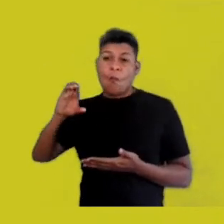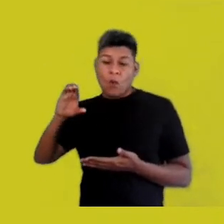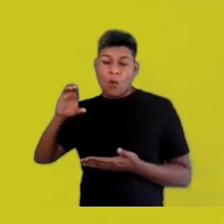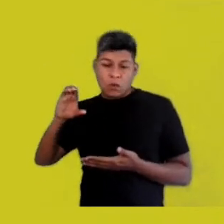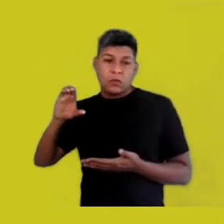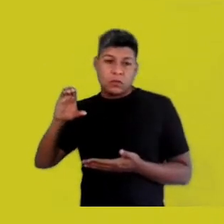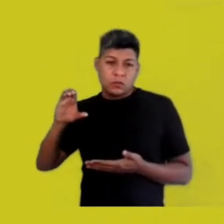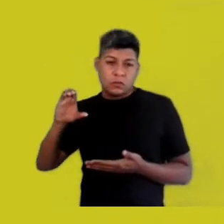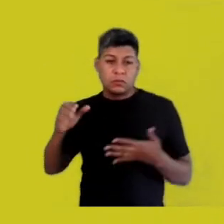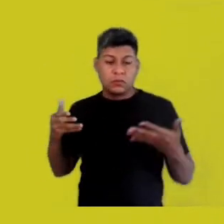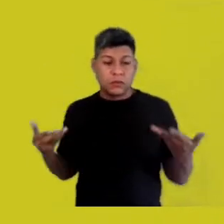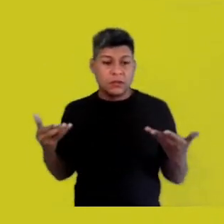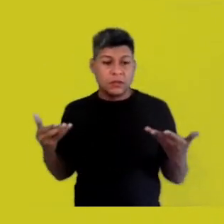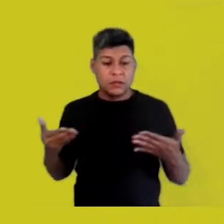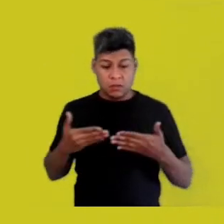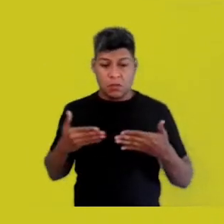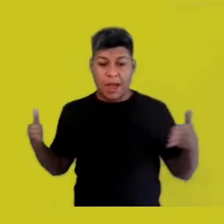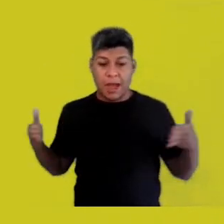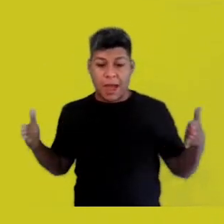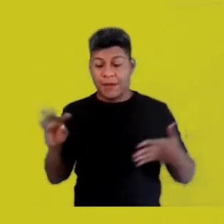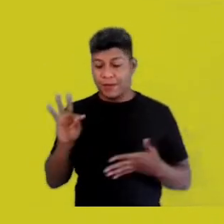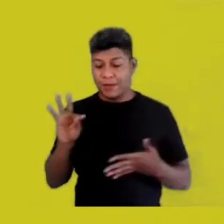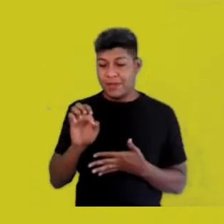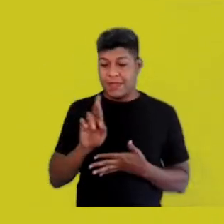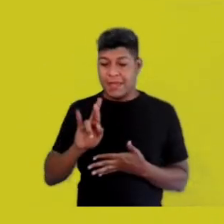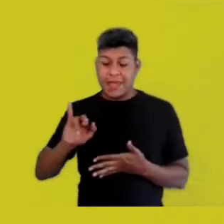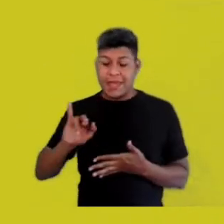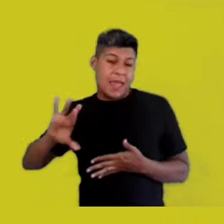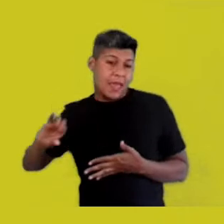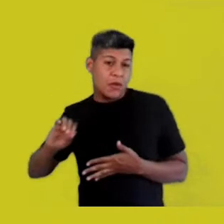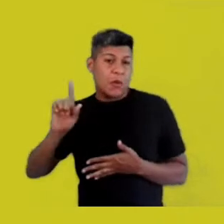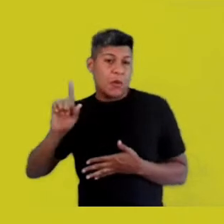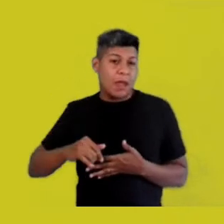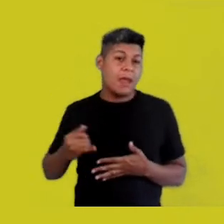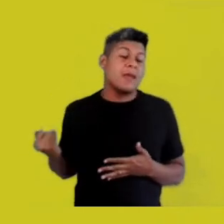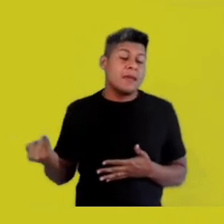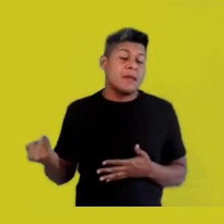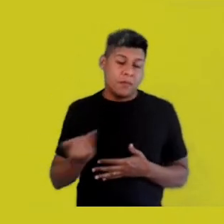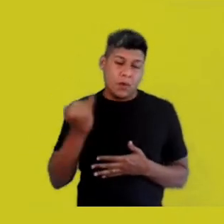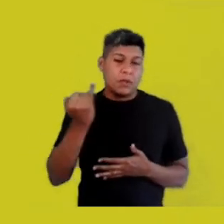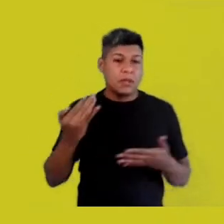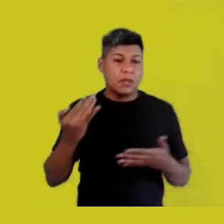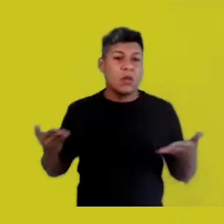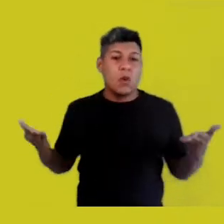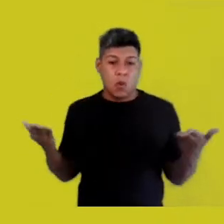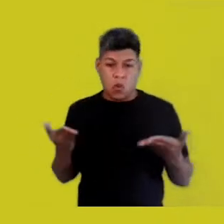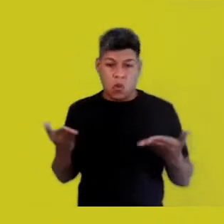so, this Opening the Yards was really very important and today we’re finishing this stage.